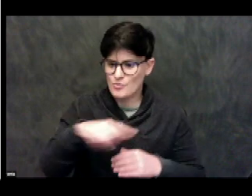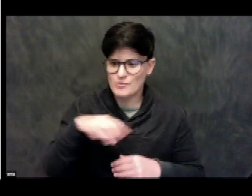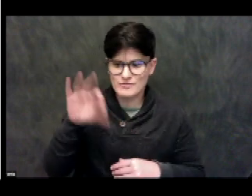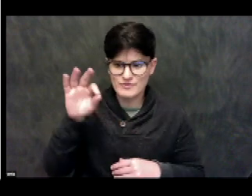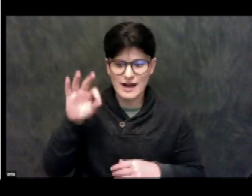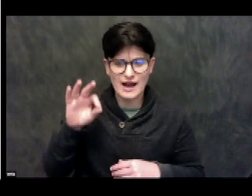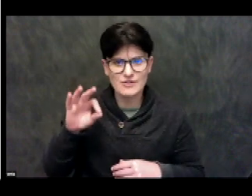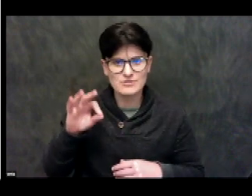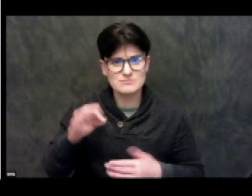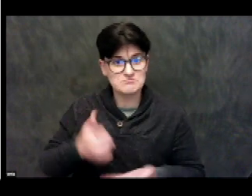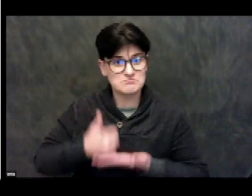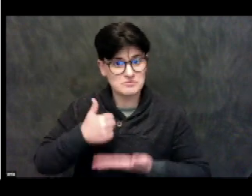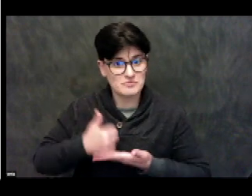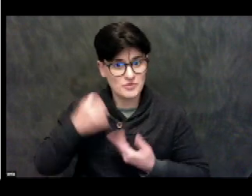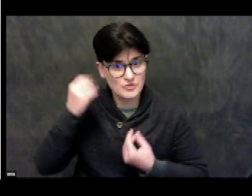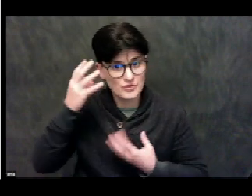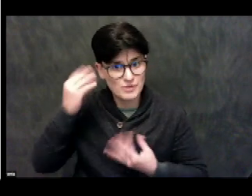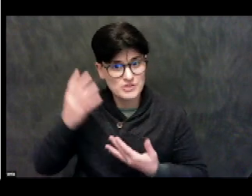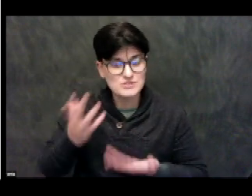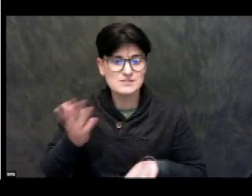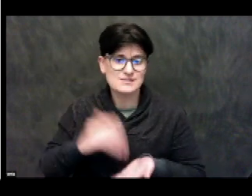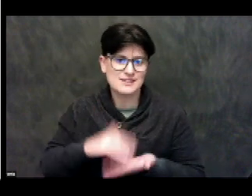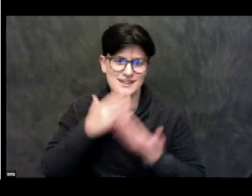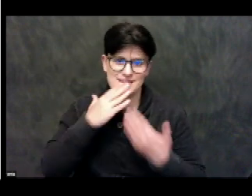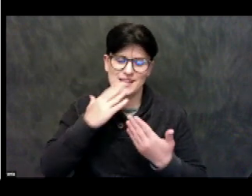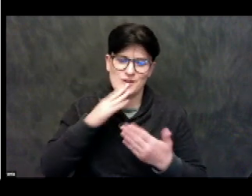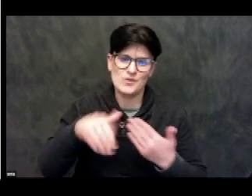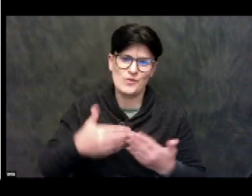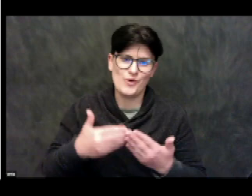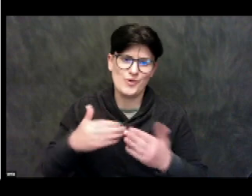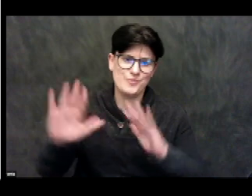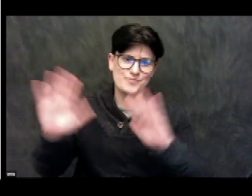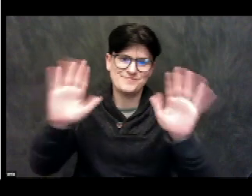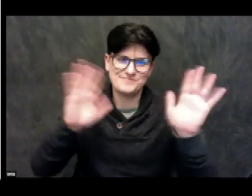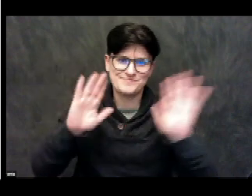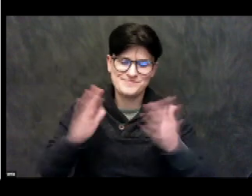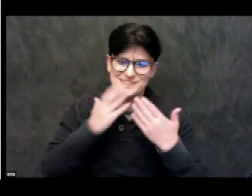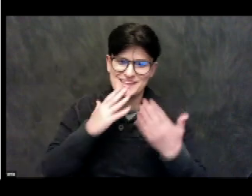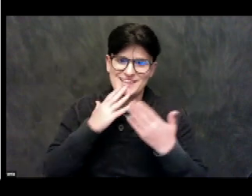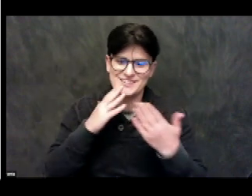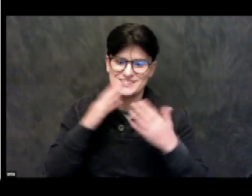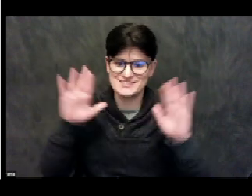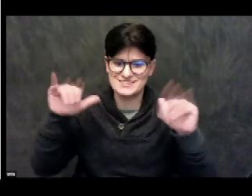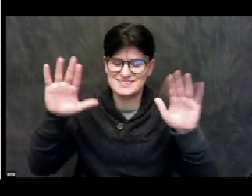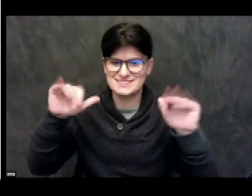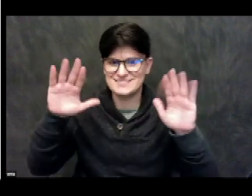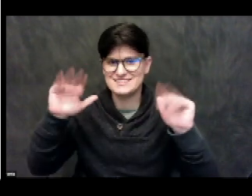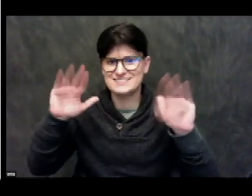And again, thank you all. Thank you, sir. Mr. Dude, thank you. Okay.